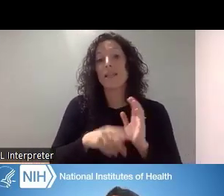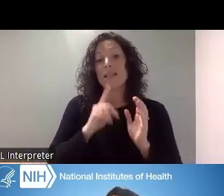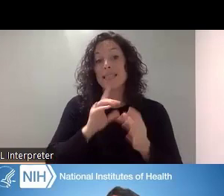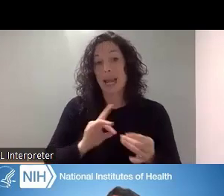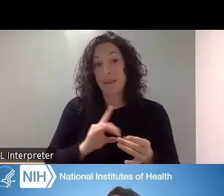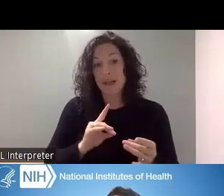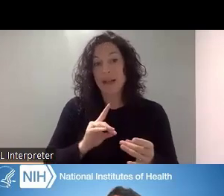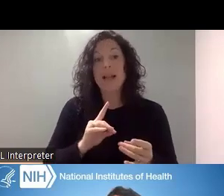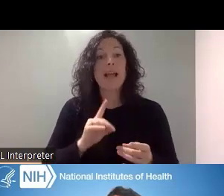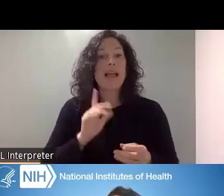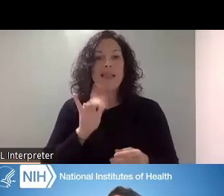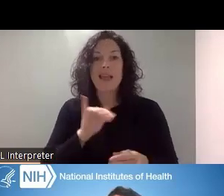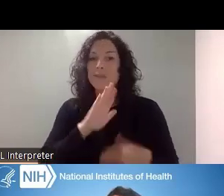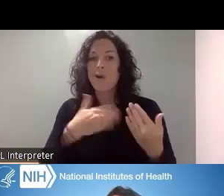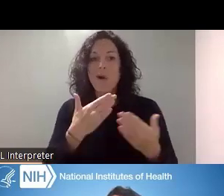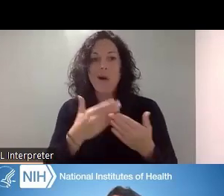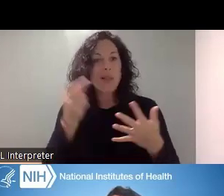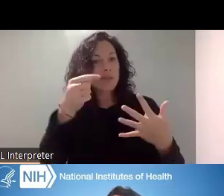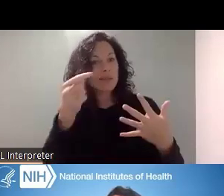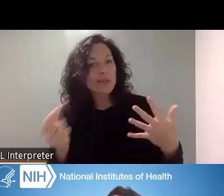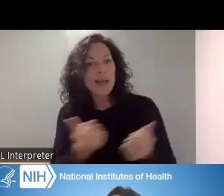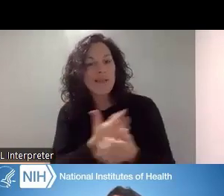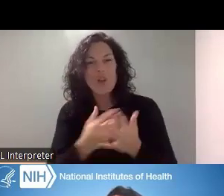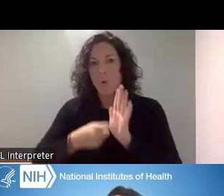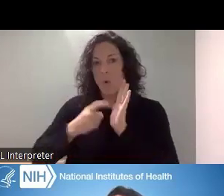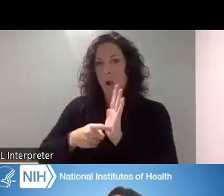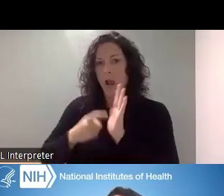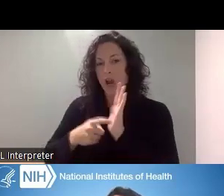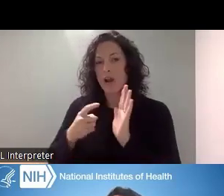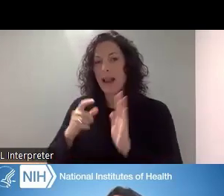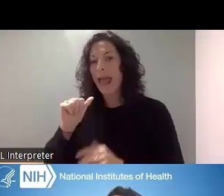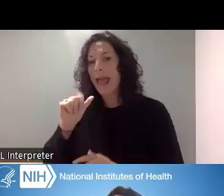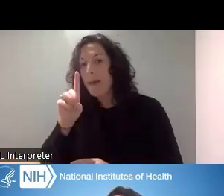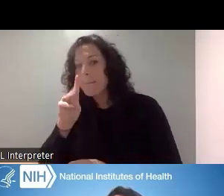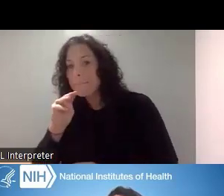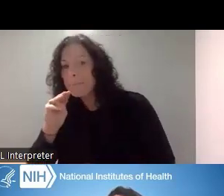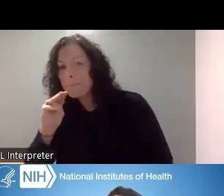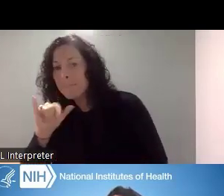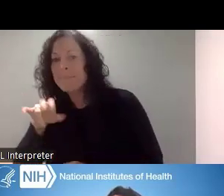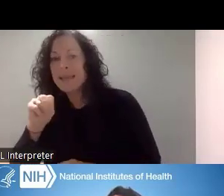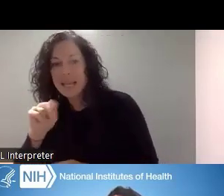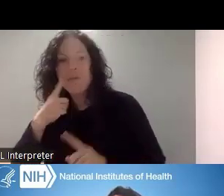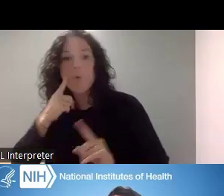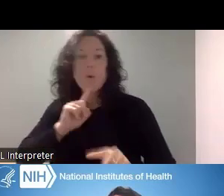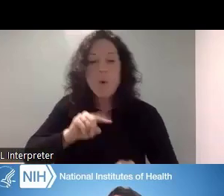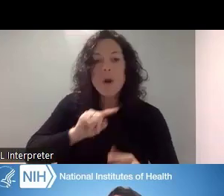issued by the NIH and has all of the requirements, administrative requirements reporting and all the things that you need to know